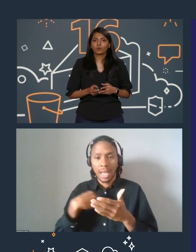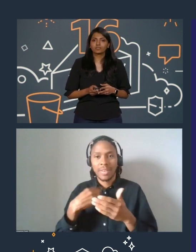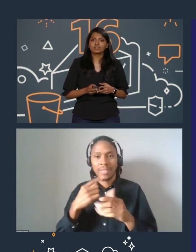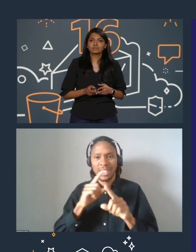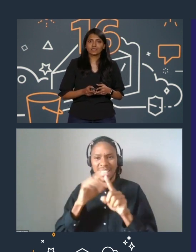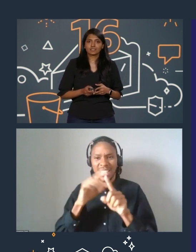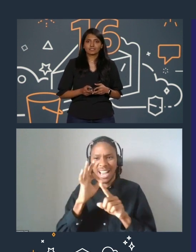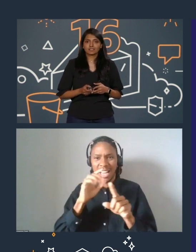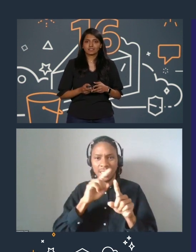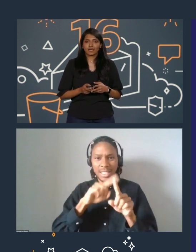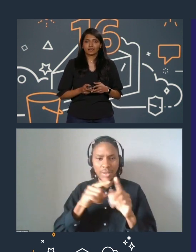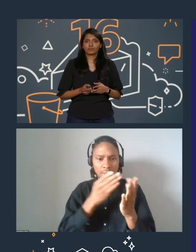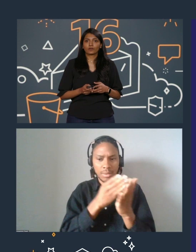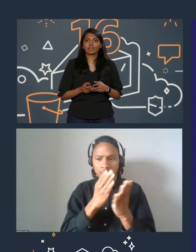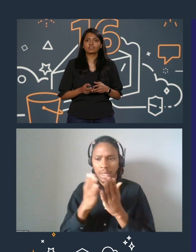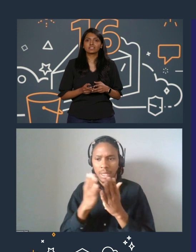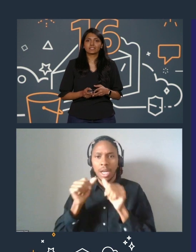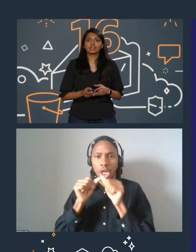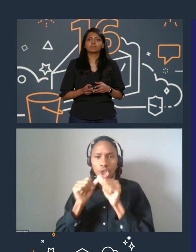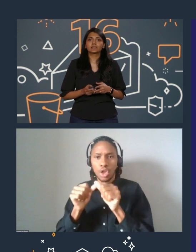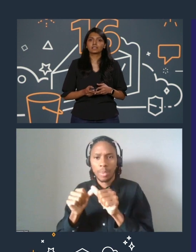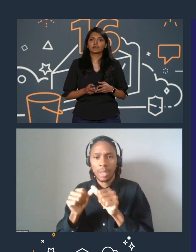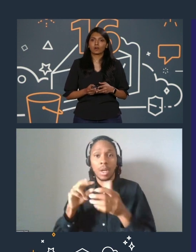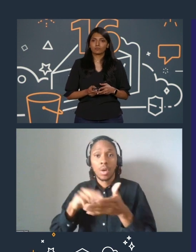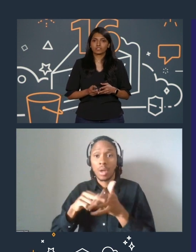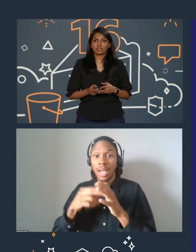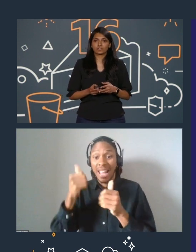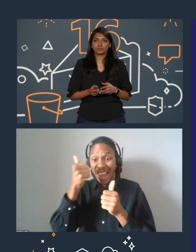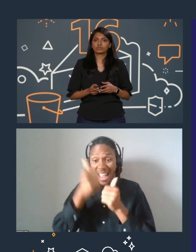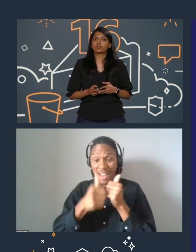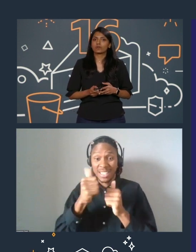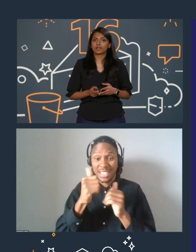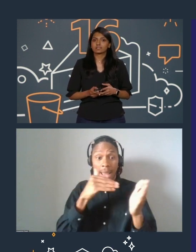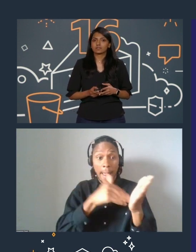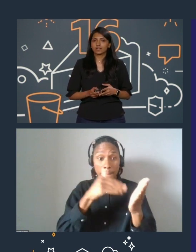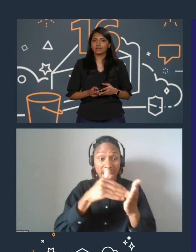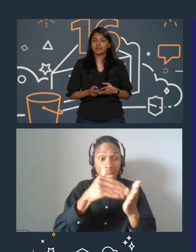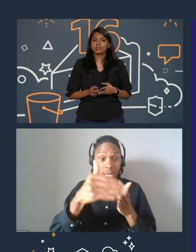What this means is that for every 10 million objects you store on S3,